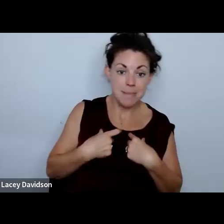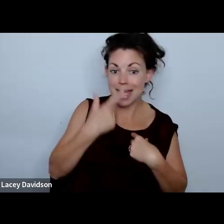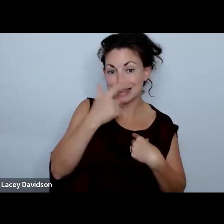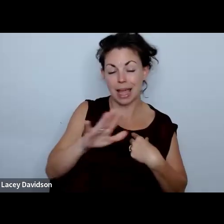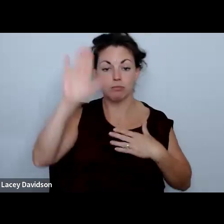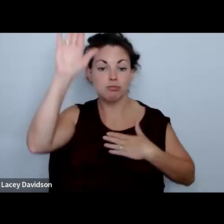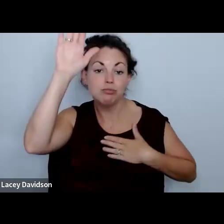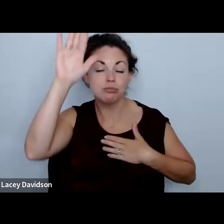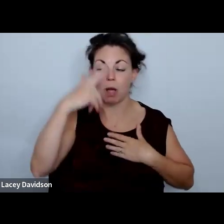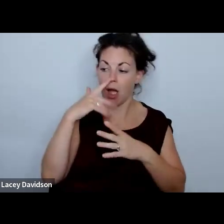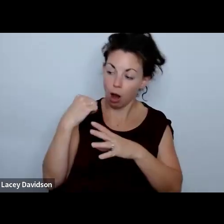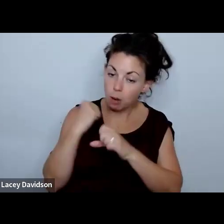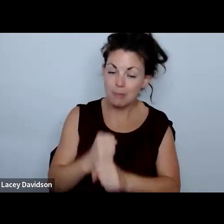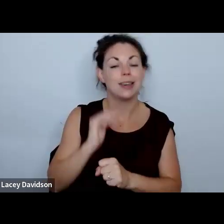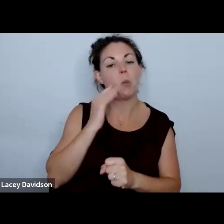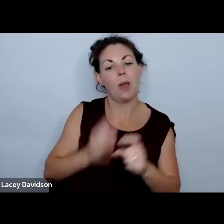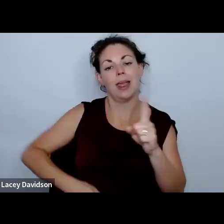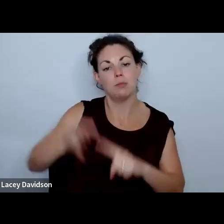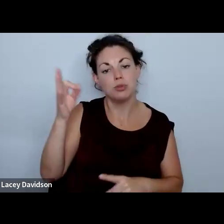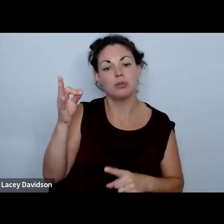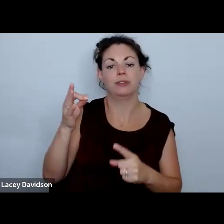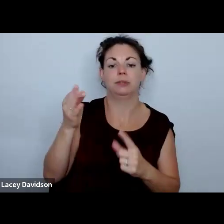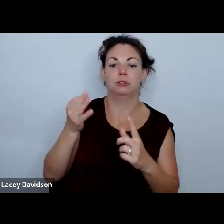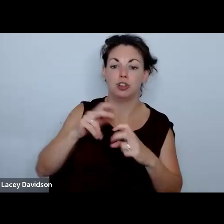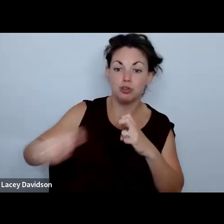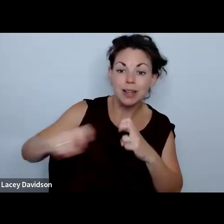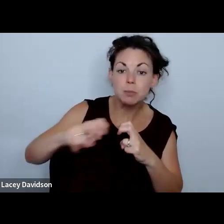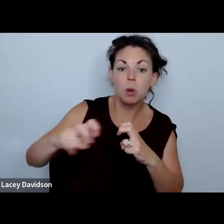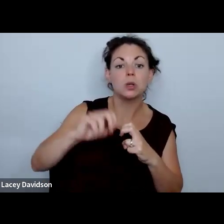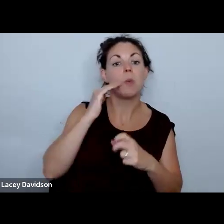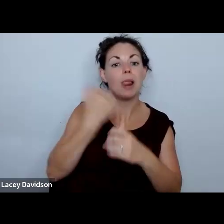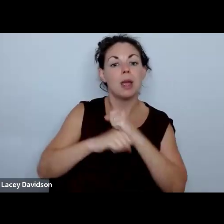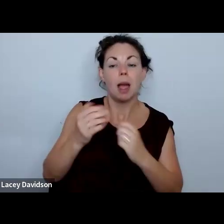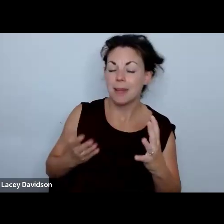and look forward to taking part in the Q&A a bit later. Thanks for listening.